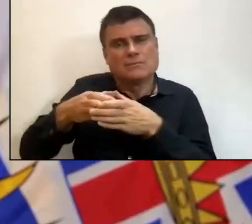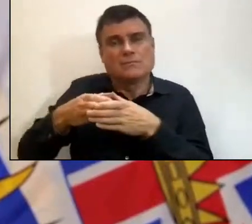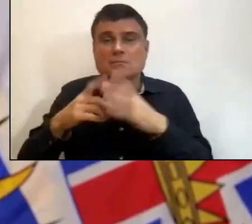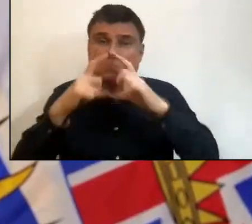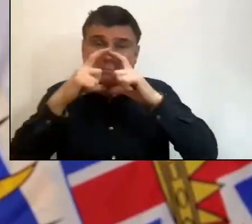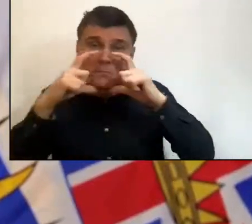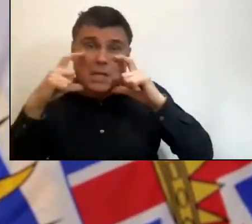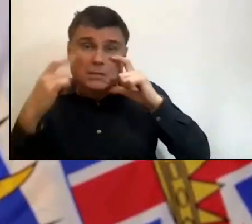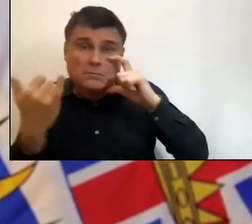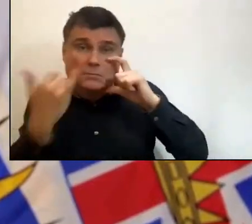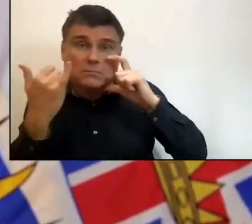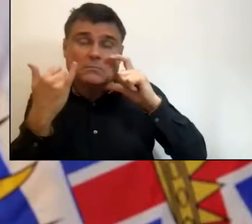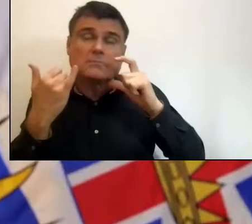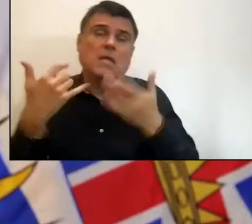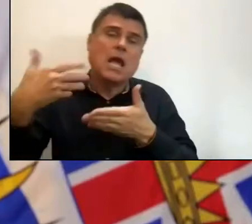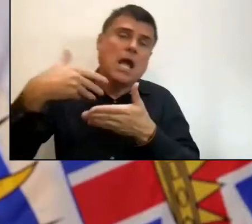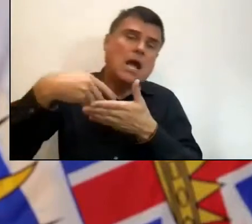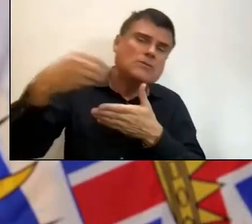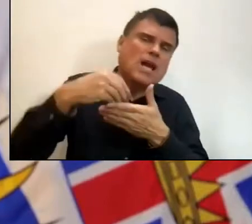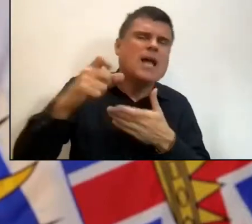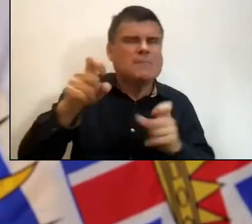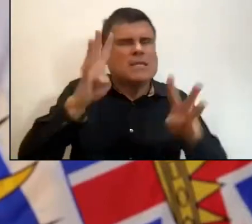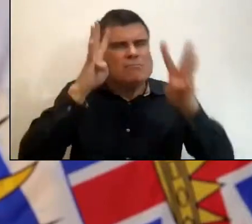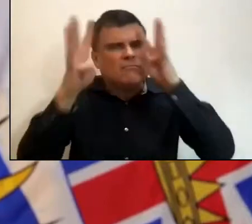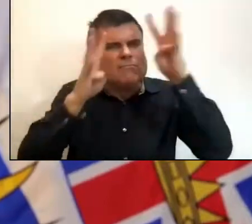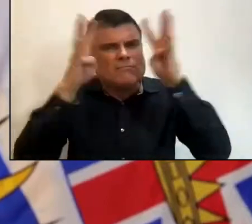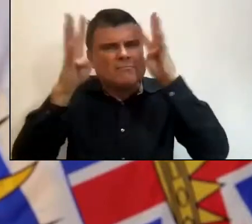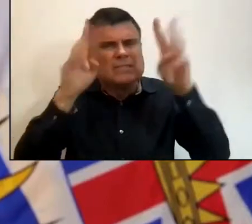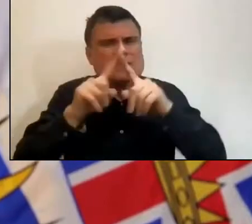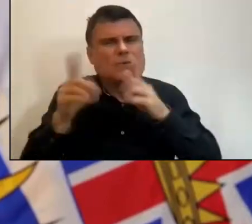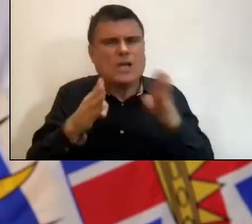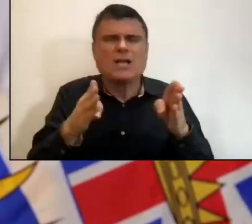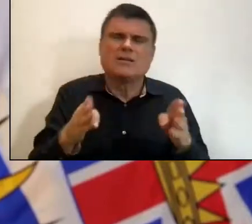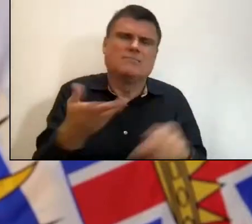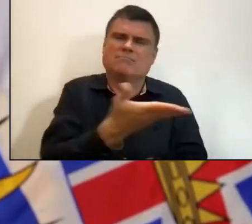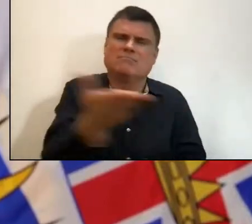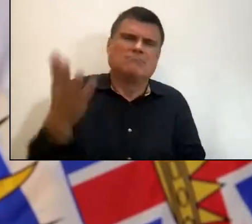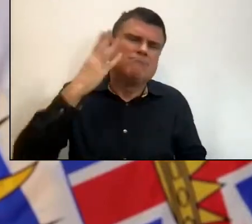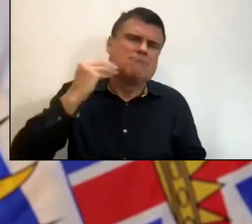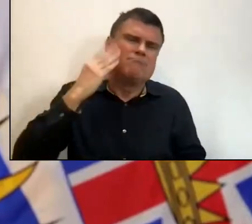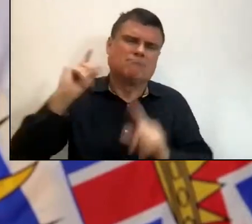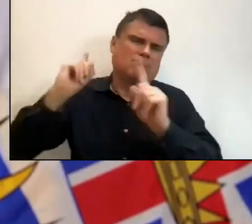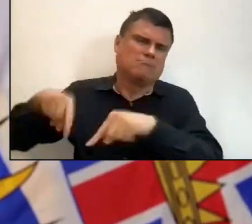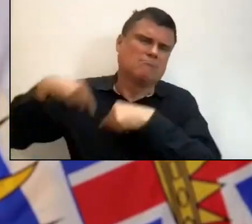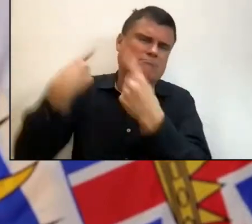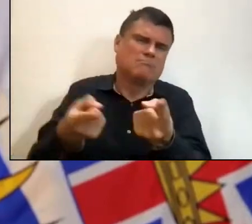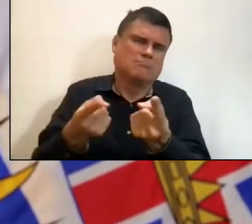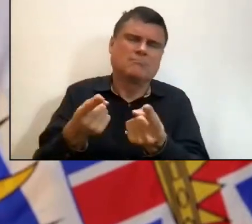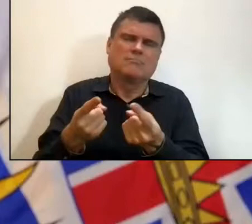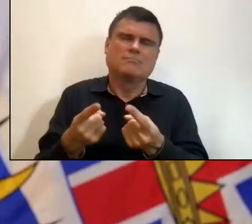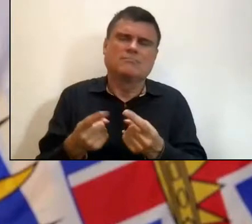that people are able to support each other and come together in the last few years.